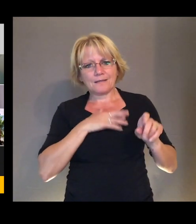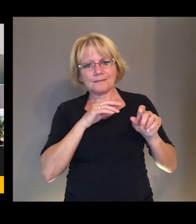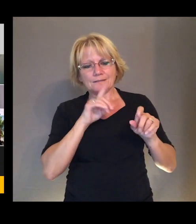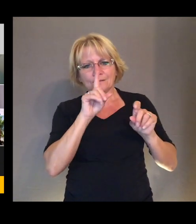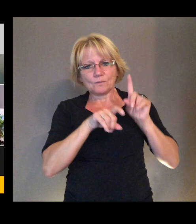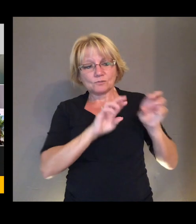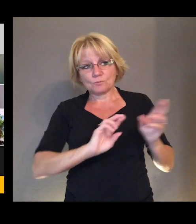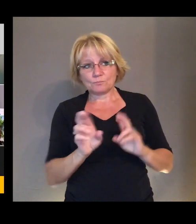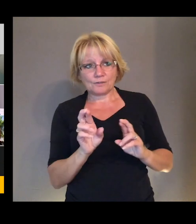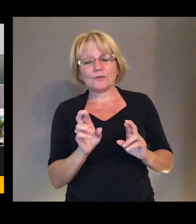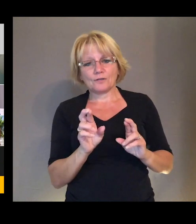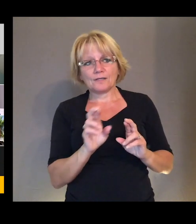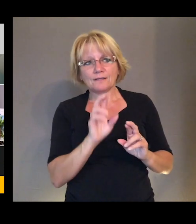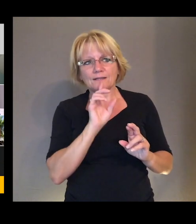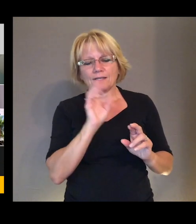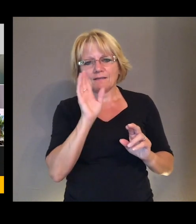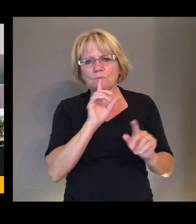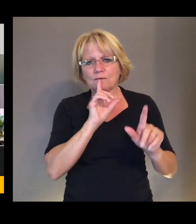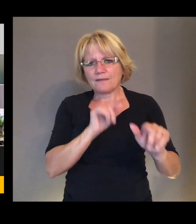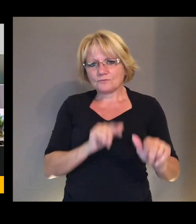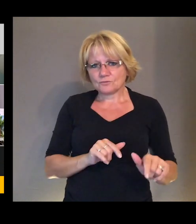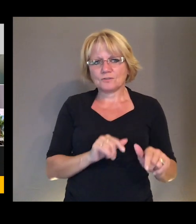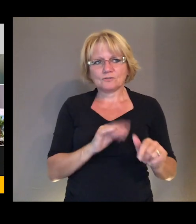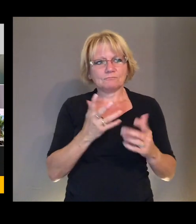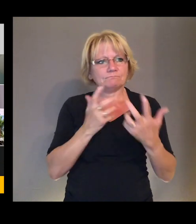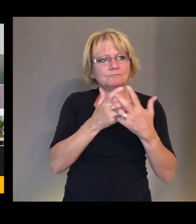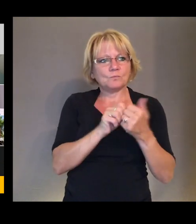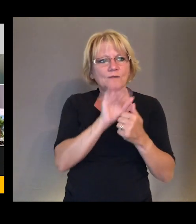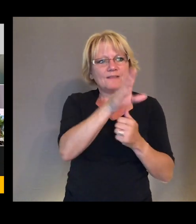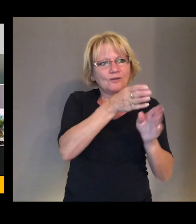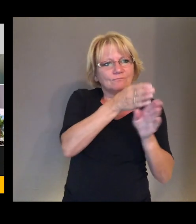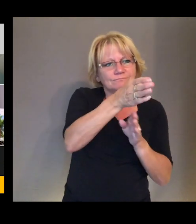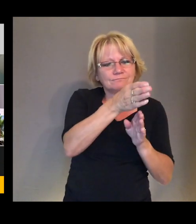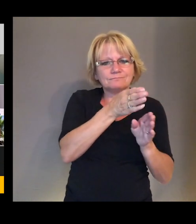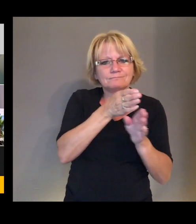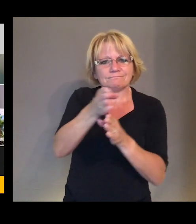that I have prepared for them to answer. And so that really pertains to the areas of expertise,